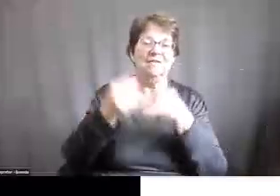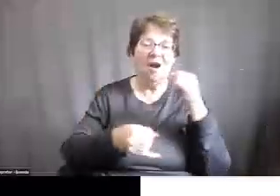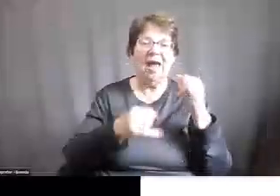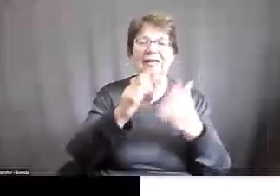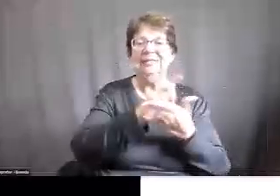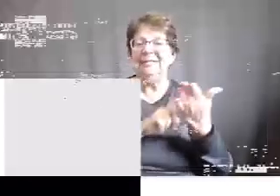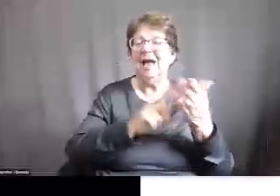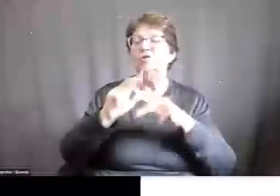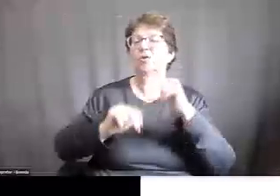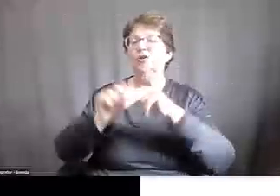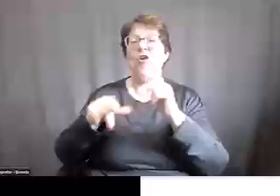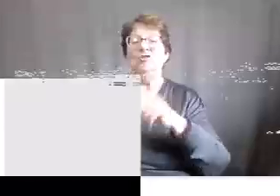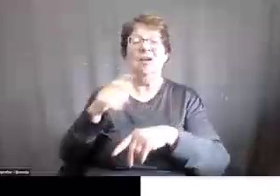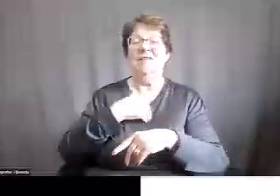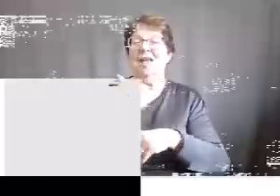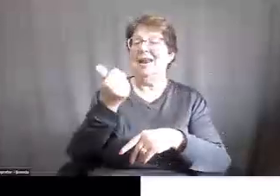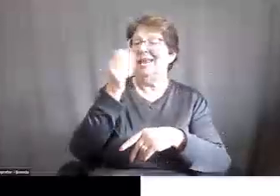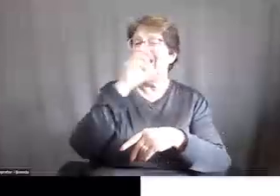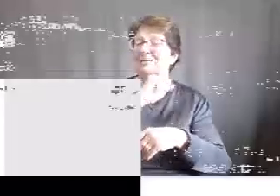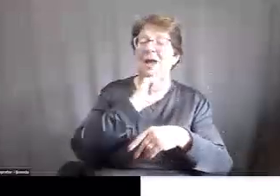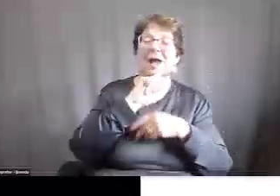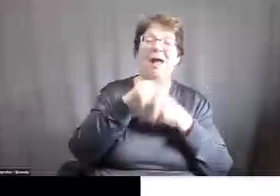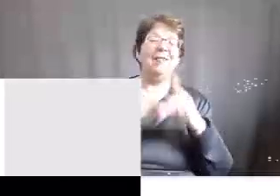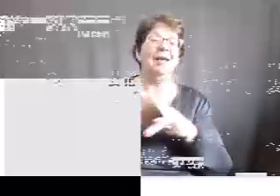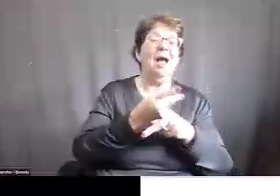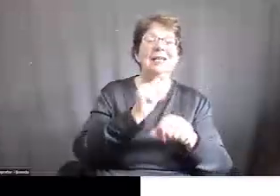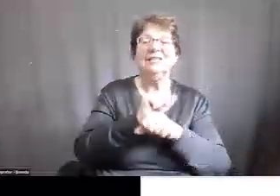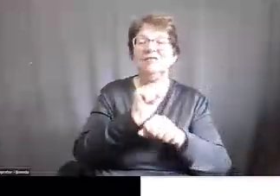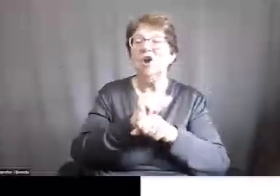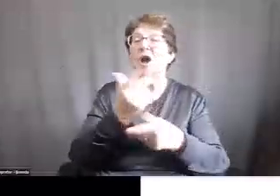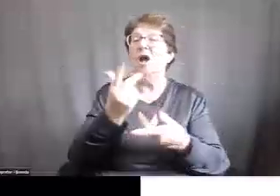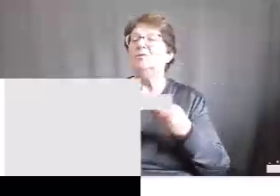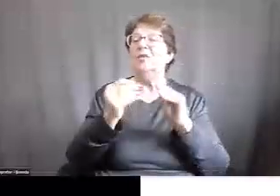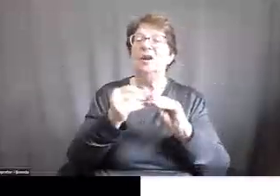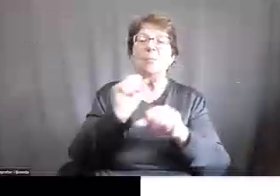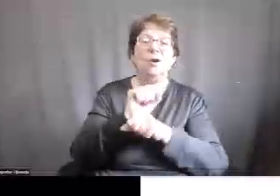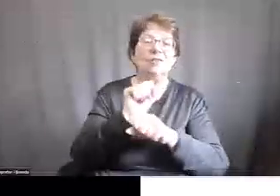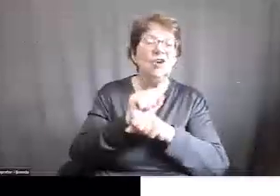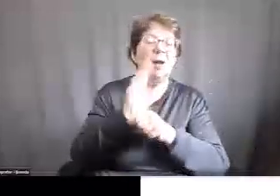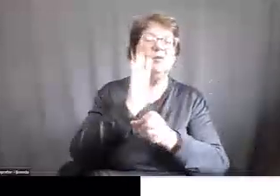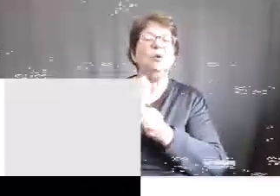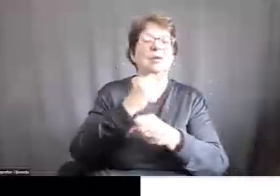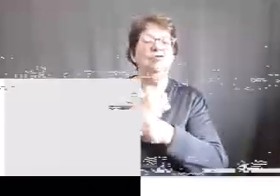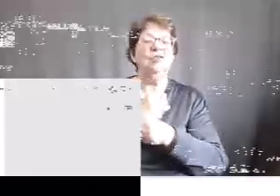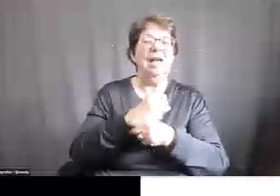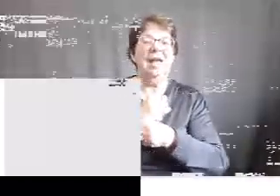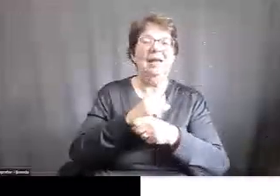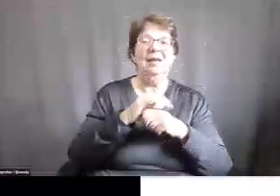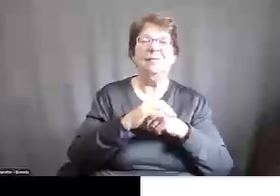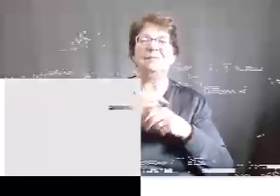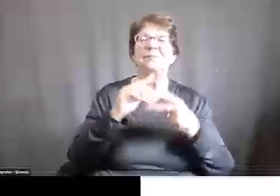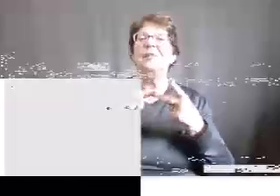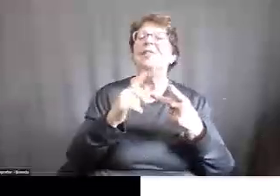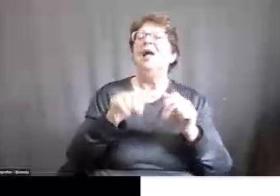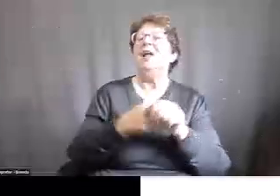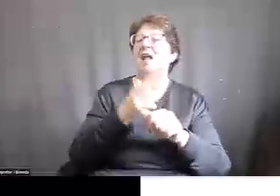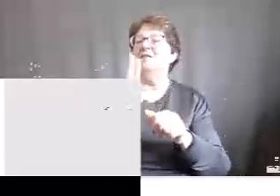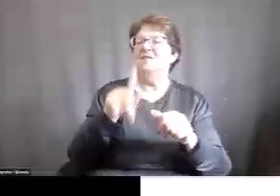Boardroom: of… Boardroom: The number and types of jobs that will be created, and then, kind of as a follow-up to that,